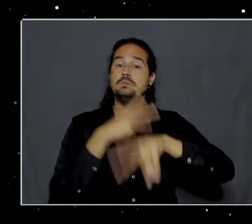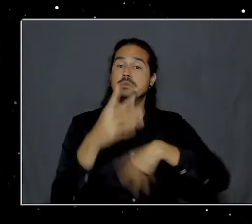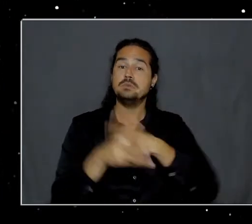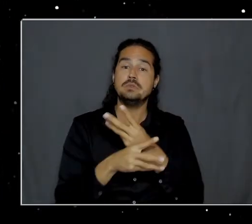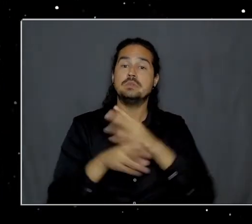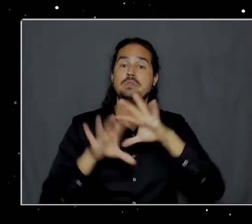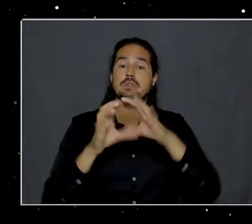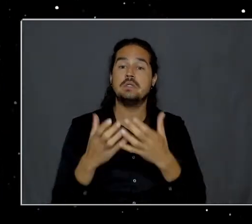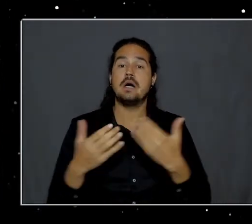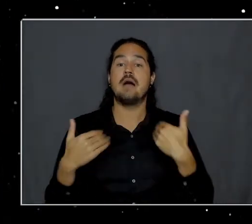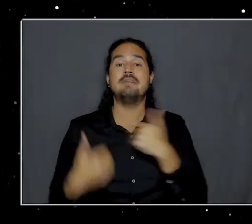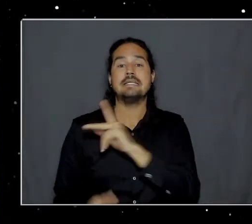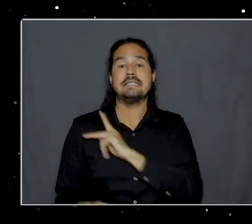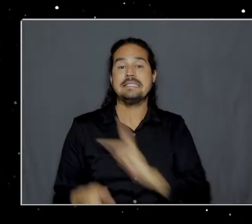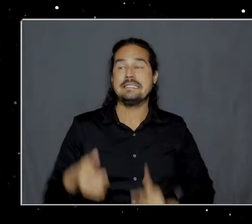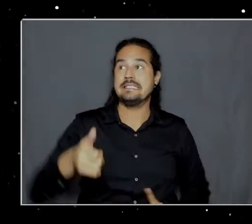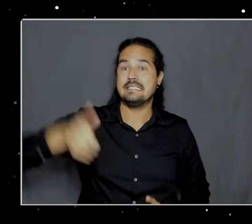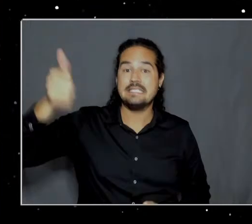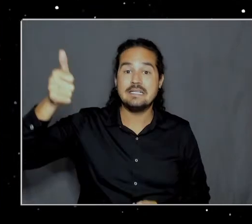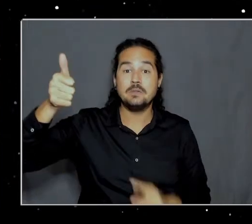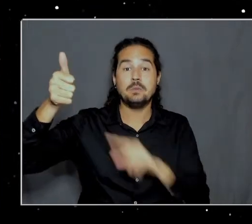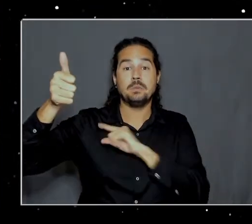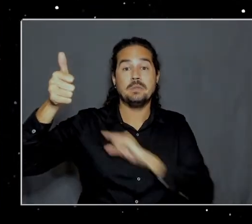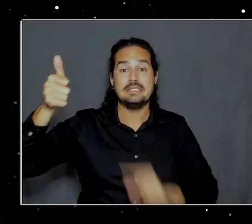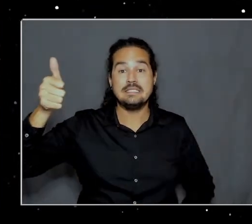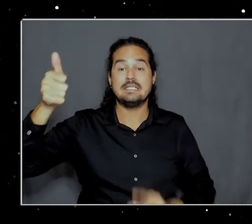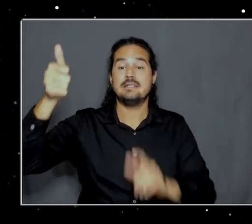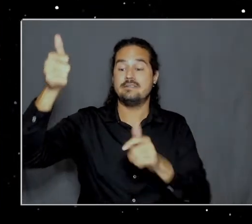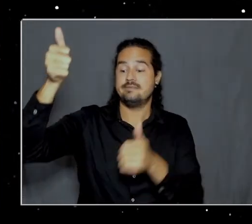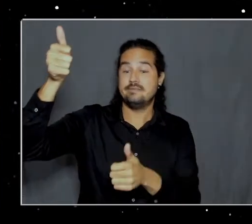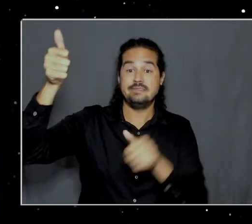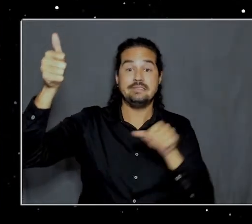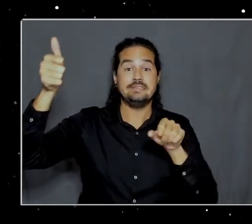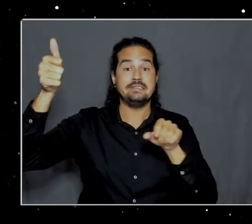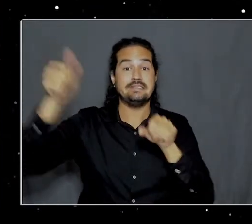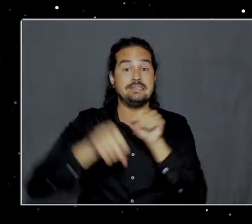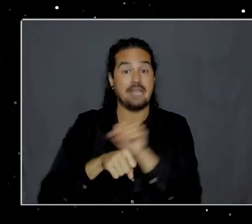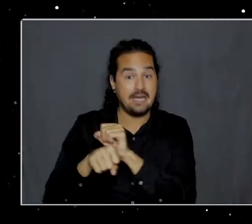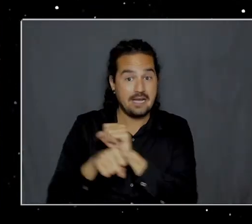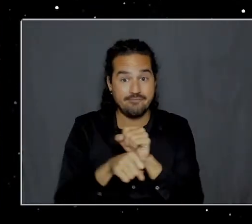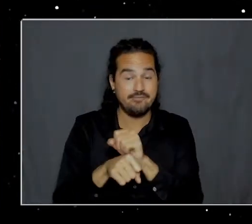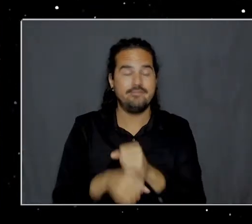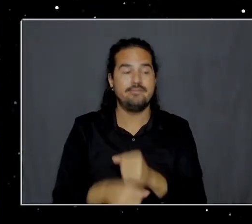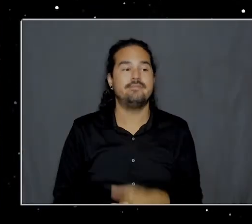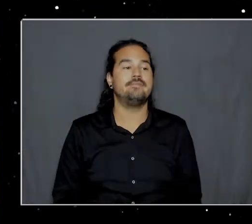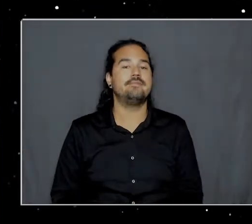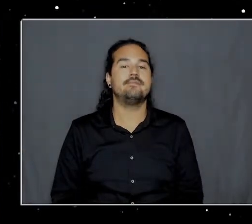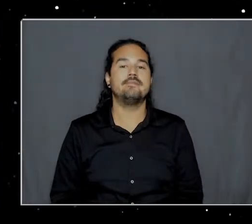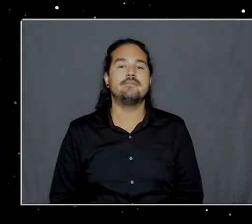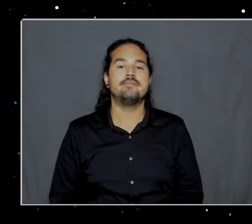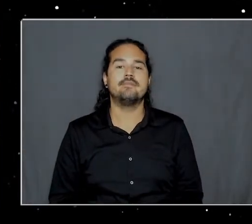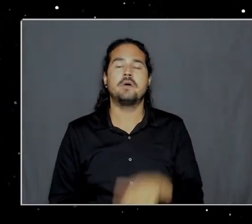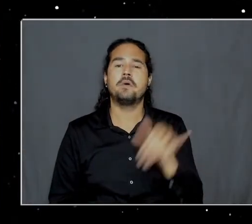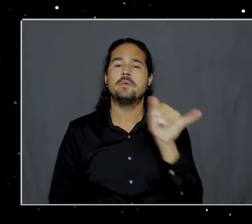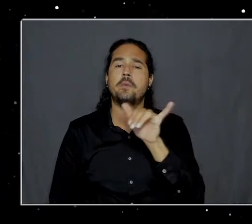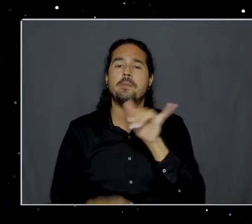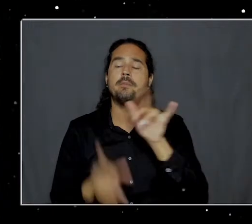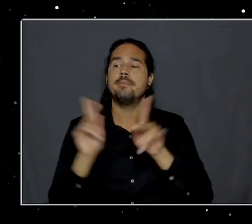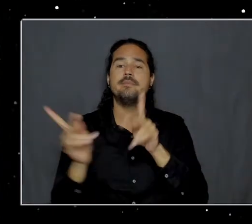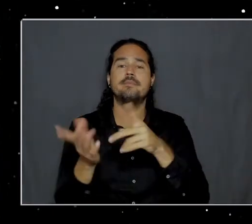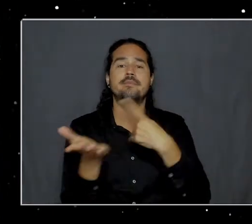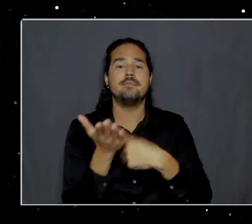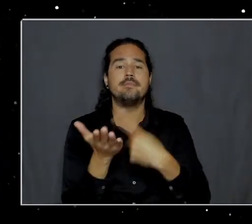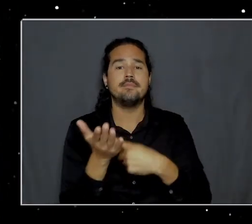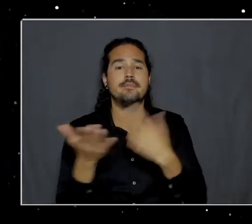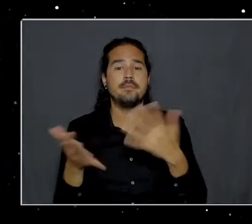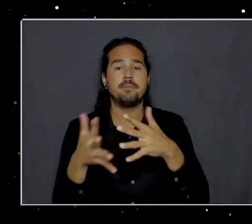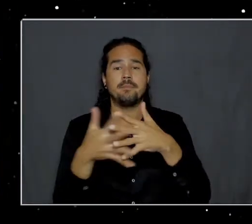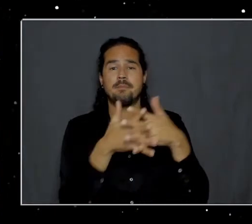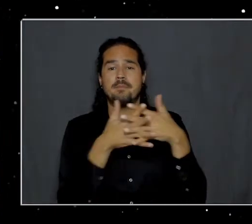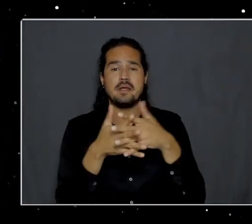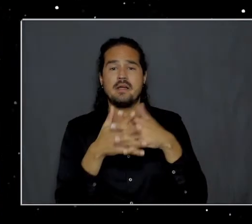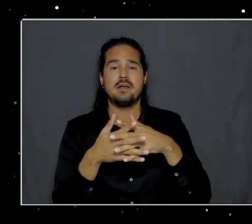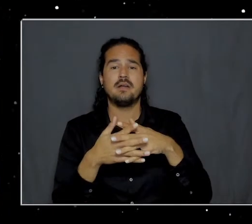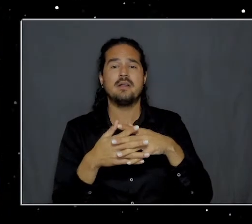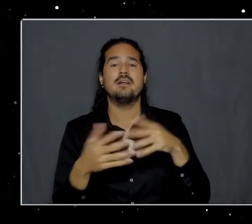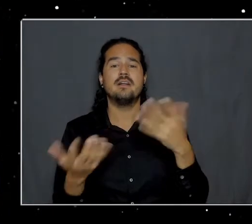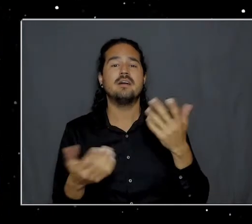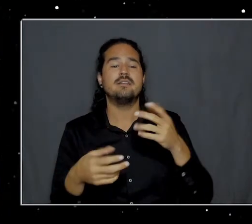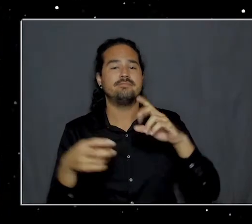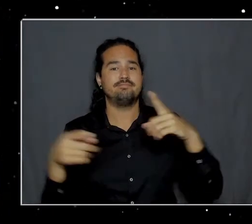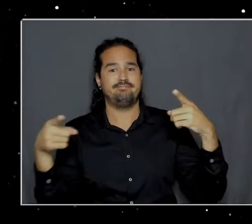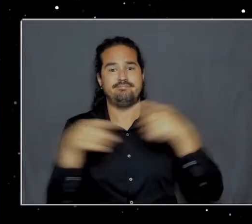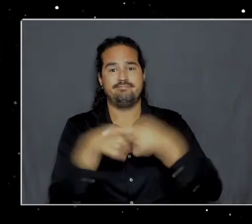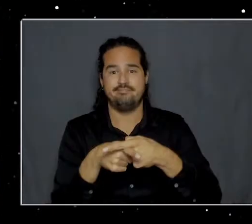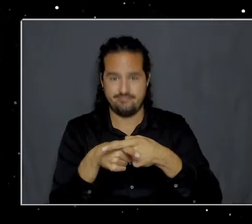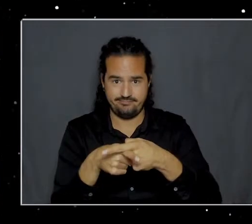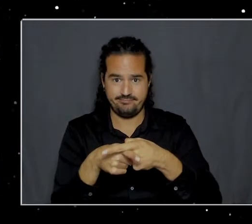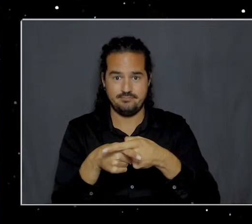KINGS AND QUEENS AND SLAVES,